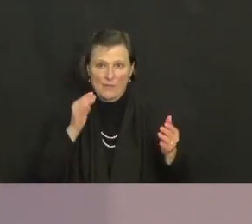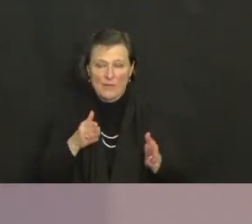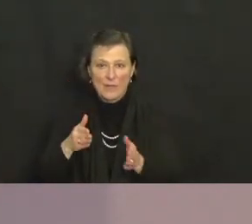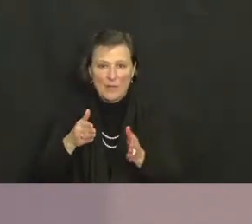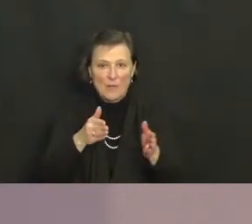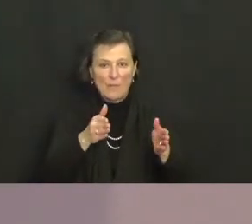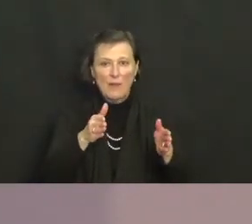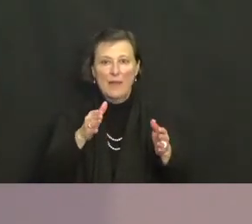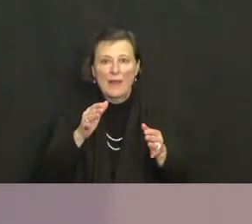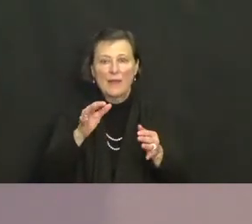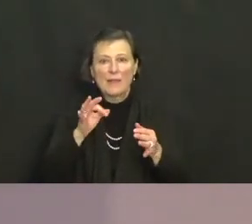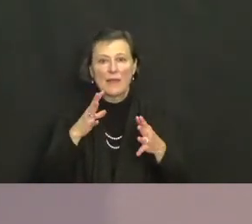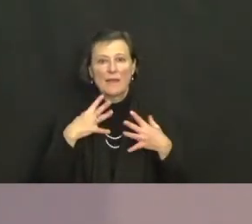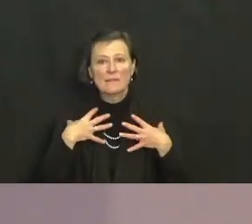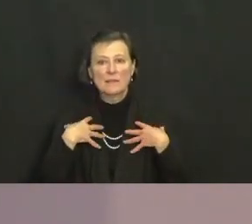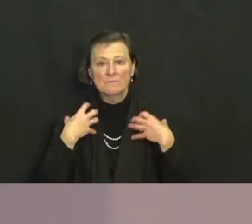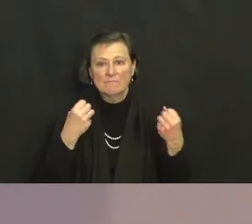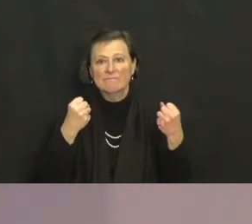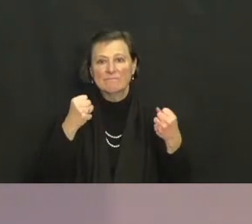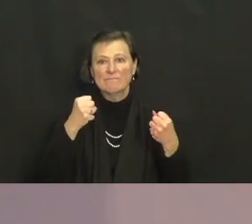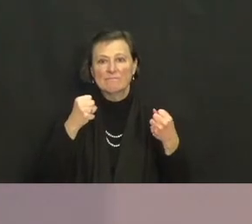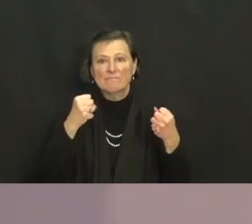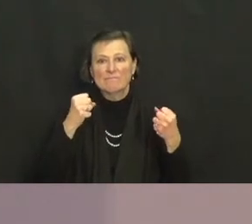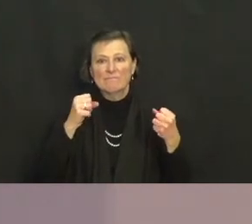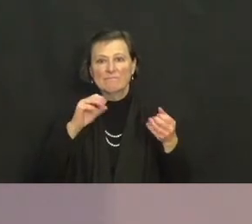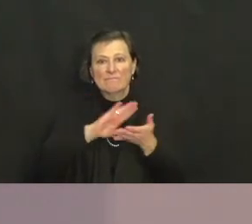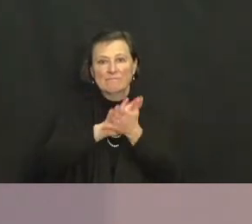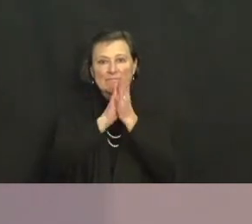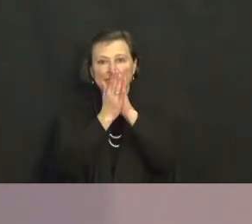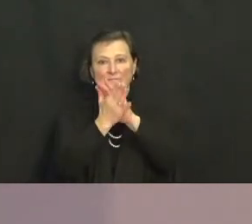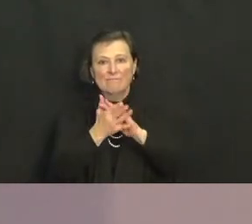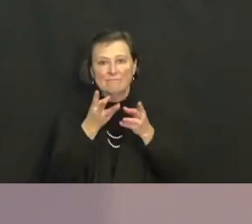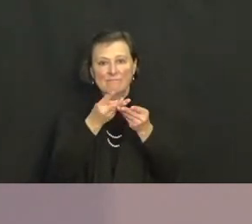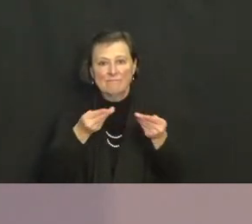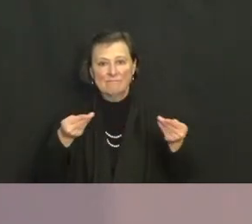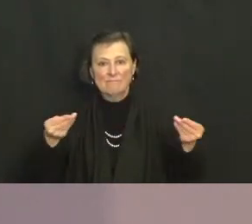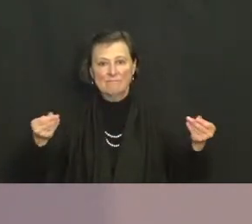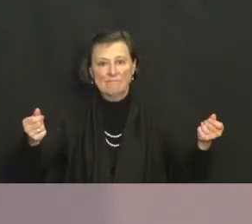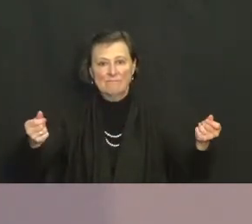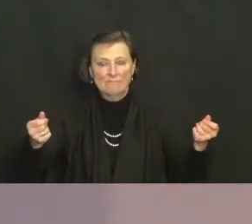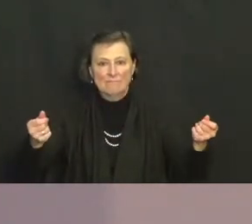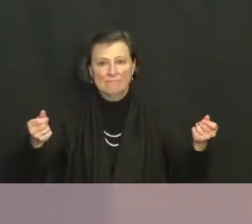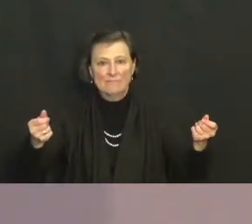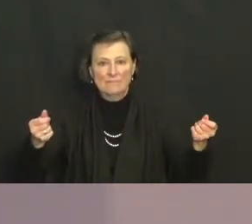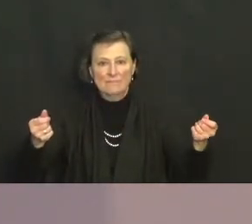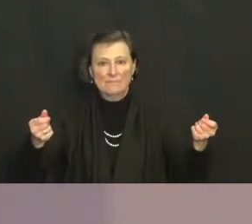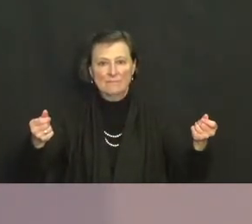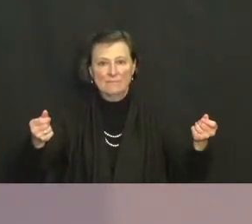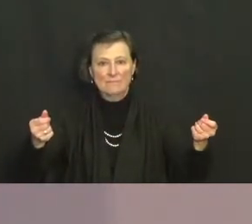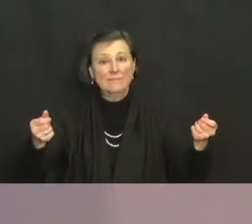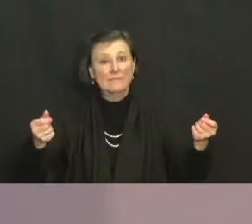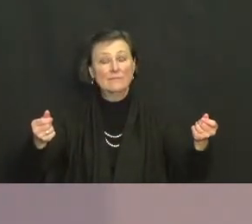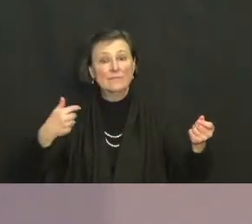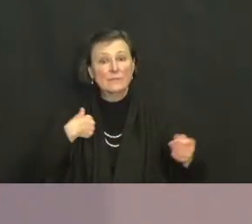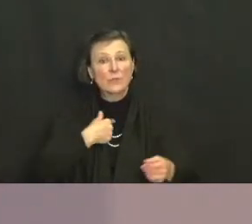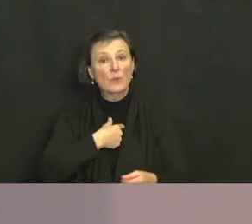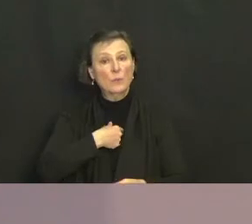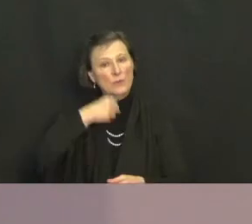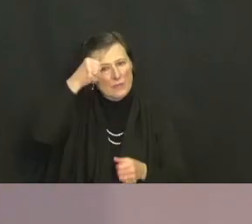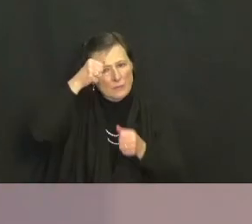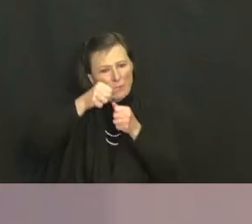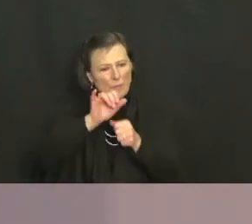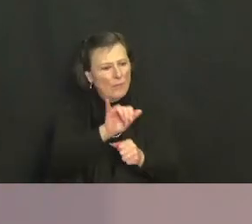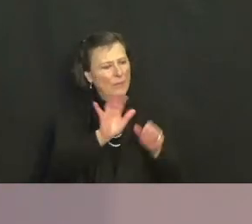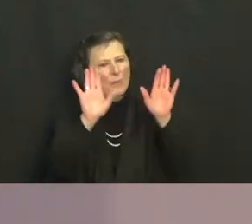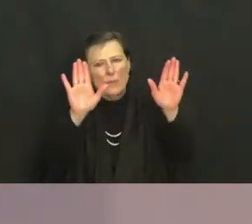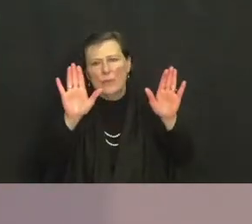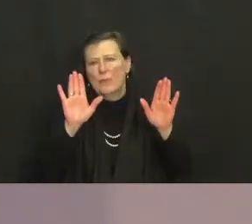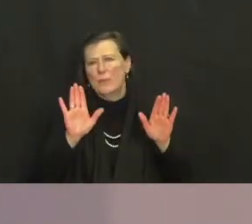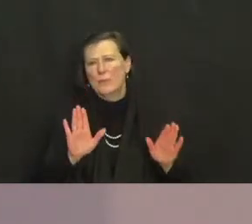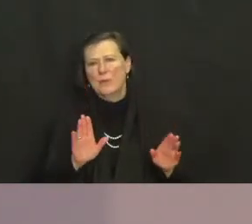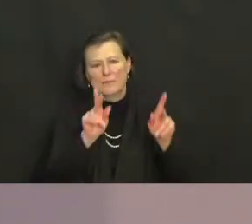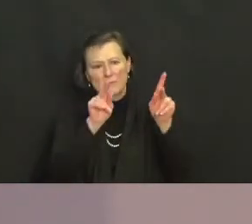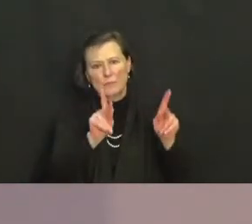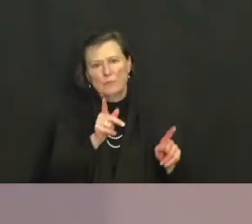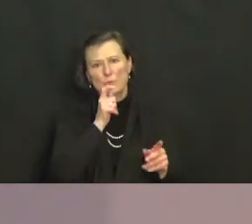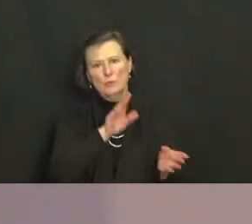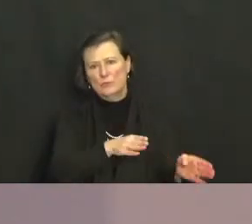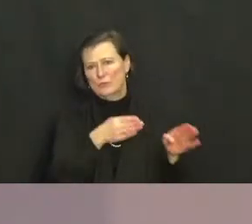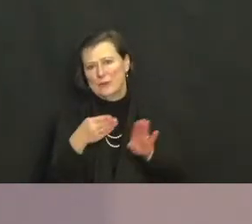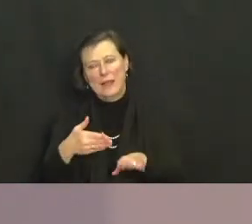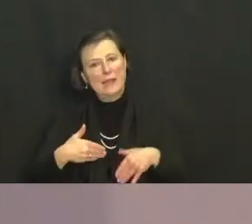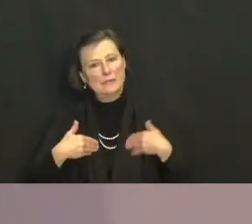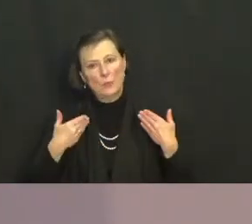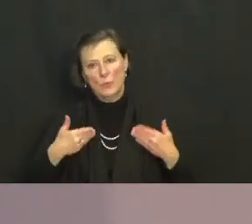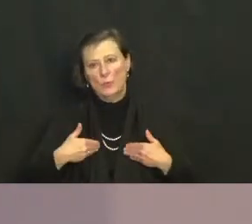And so, we remember this great soul, who died so young.